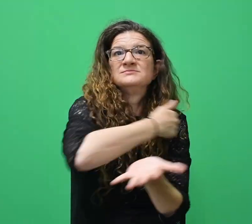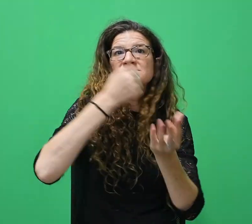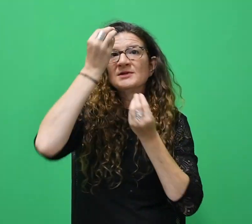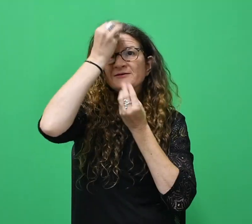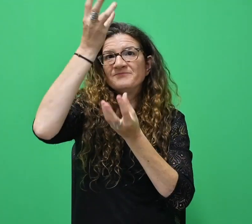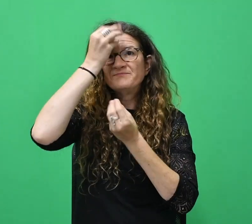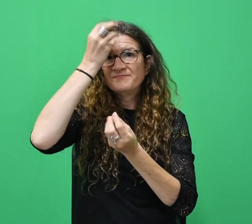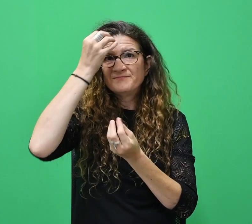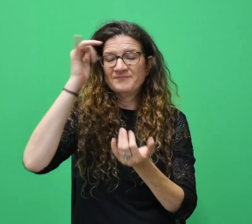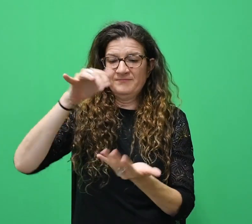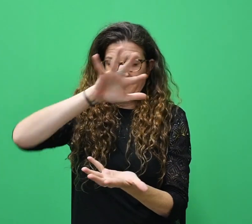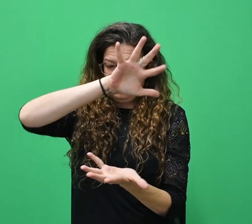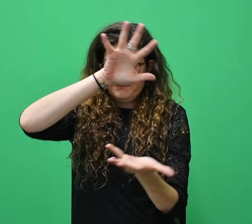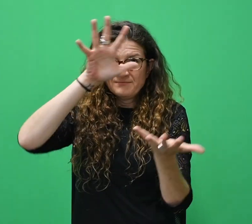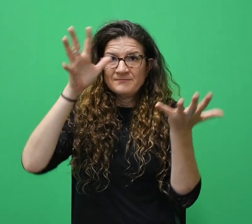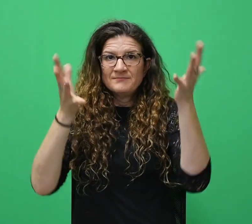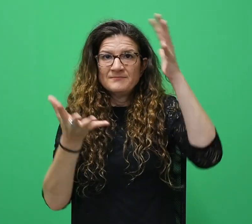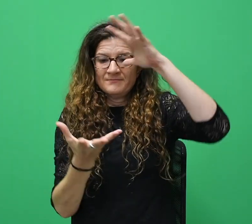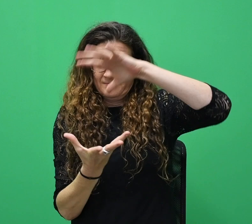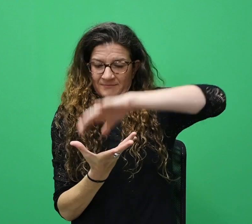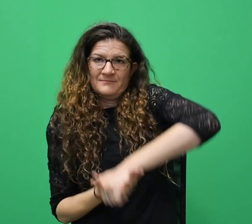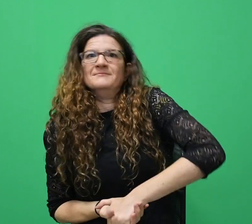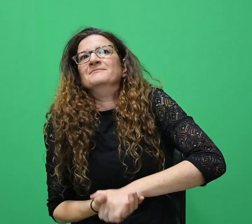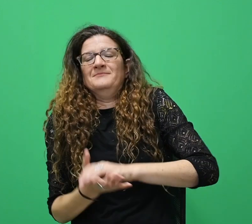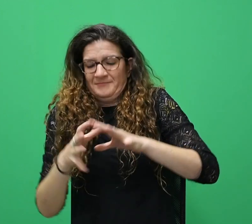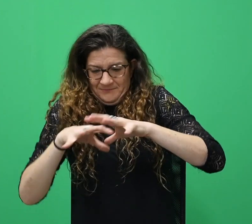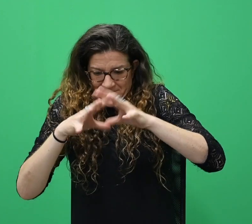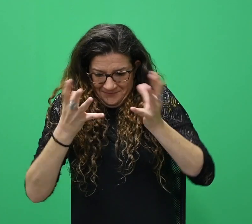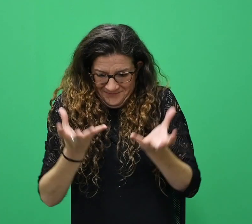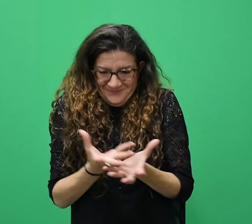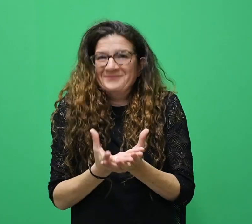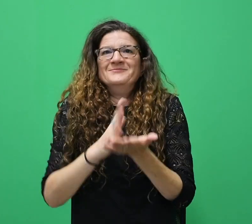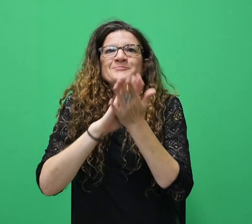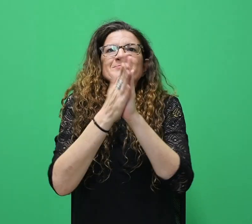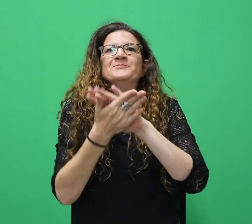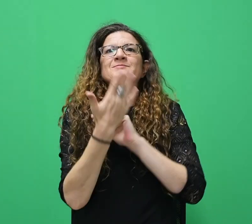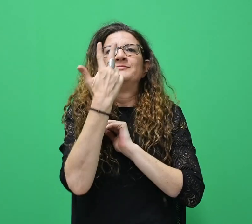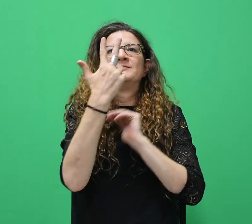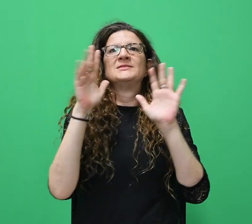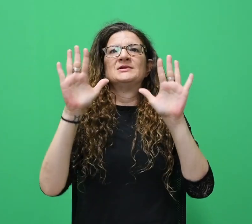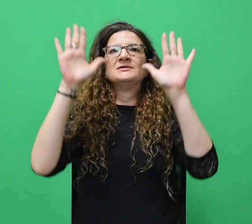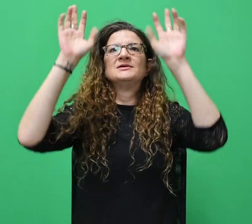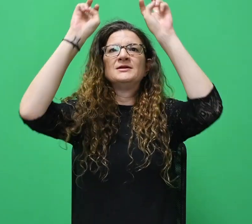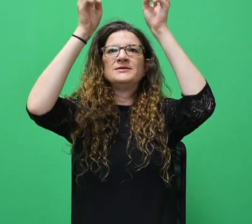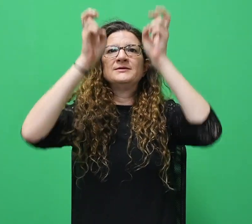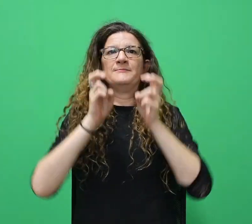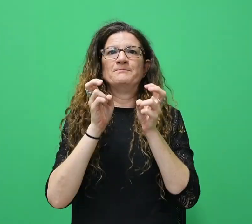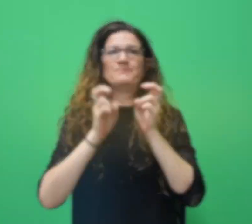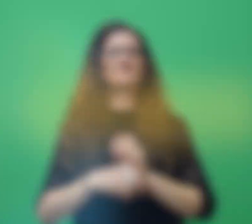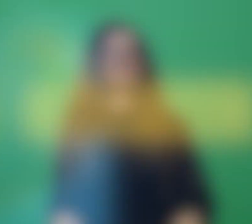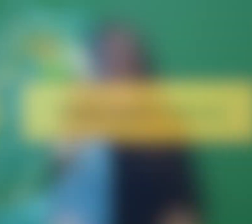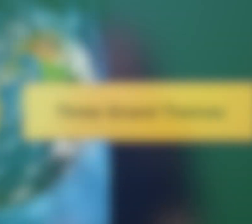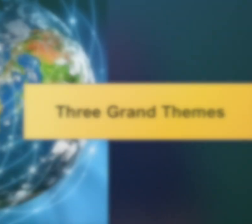did research through collecting information becoming three grand themes